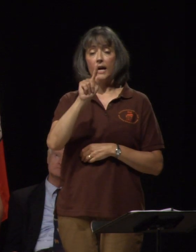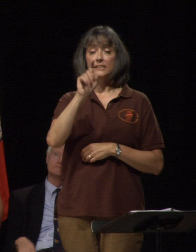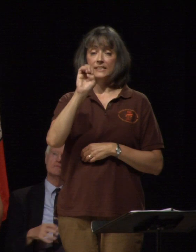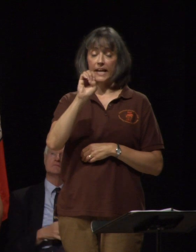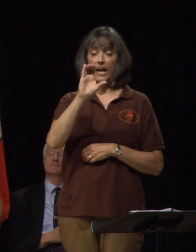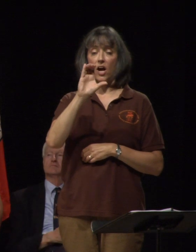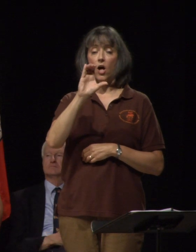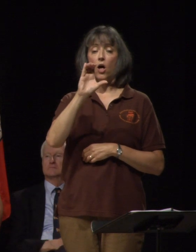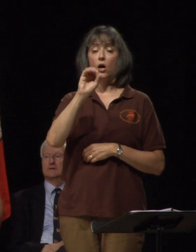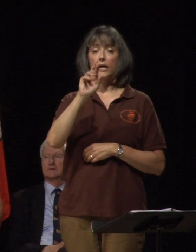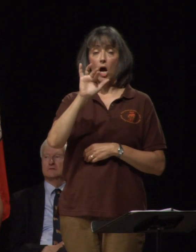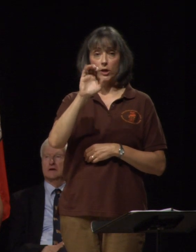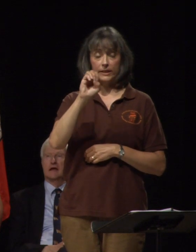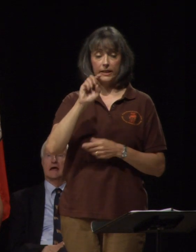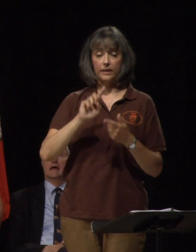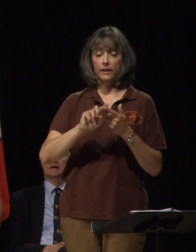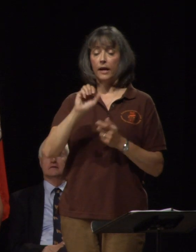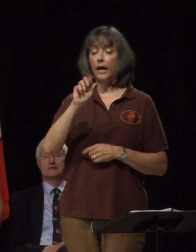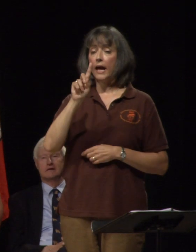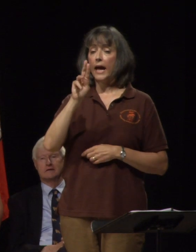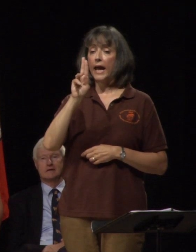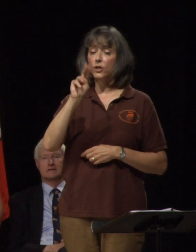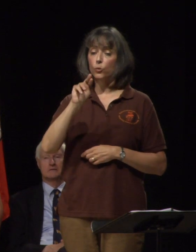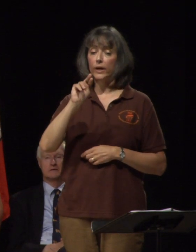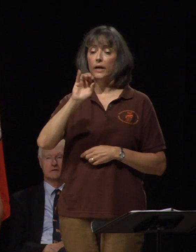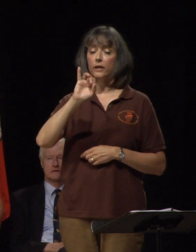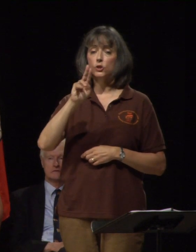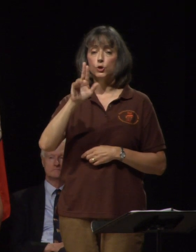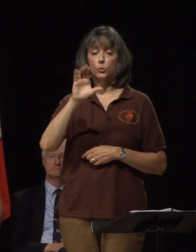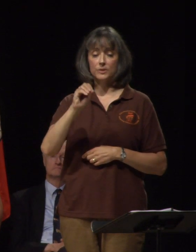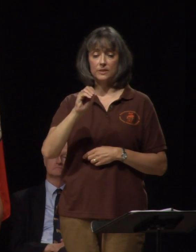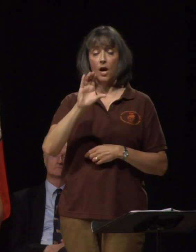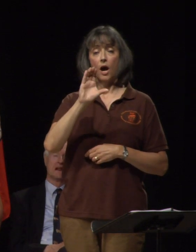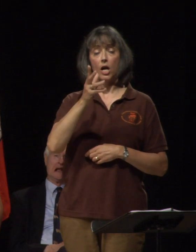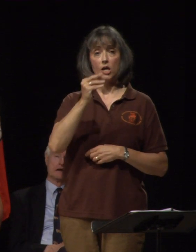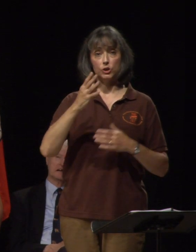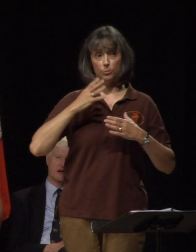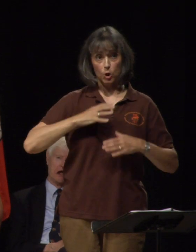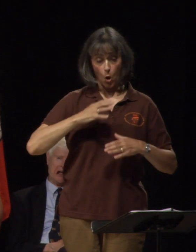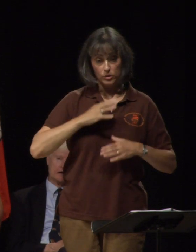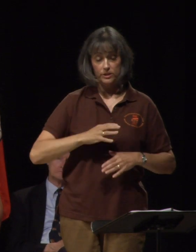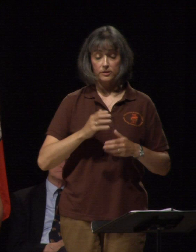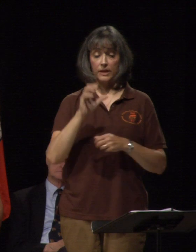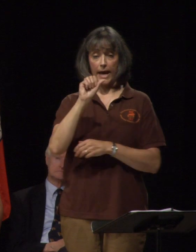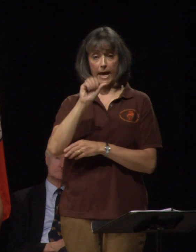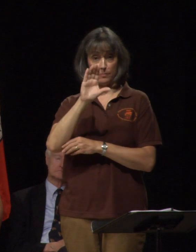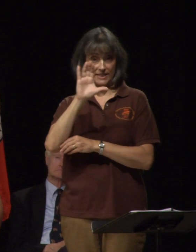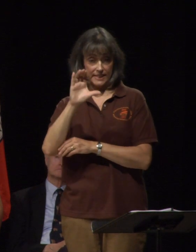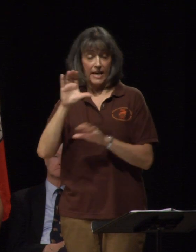ADRIAN JULES CUSTOM CLOTHIERS, ACTION FOR A BETTER COMMUNITY, THE AMERICAN HEART ASSOCIATION,